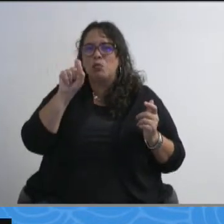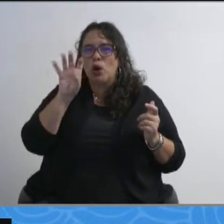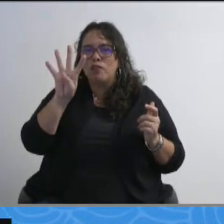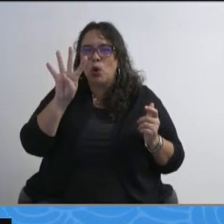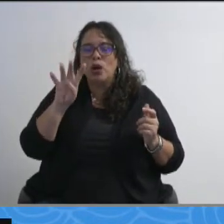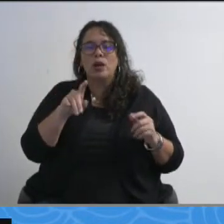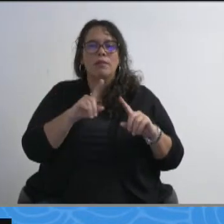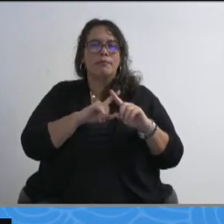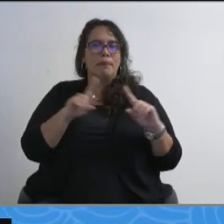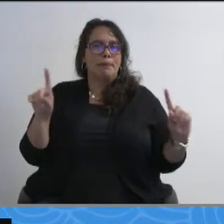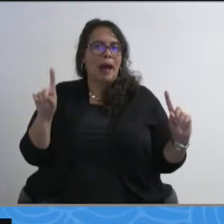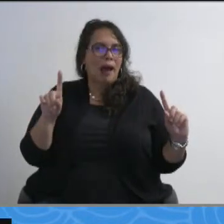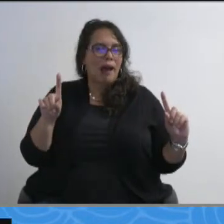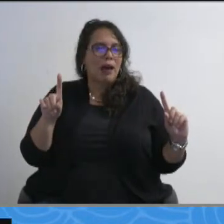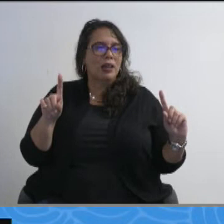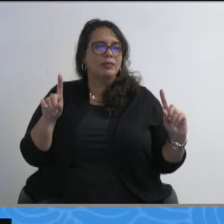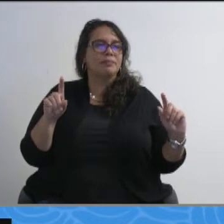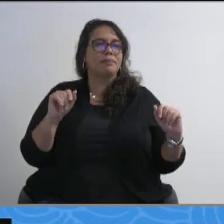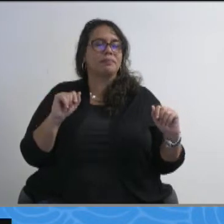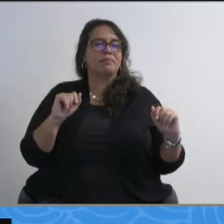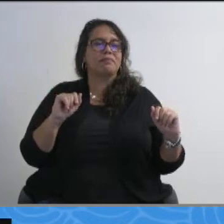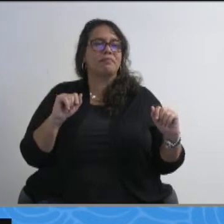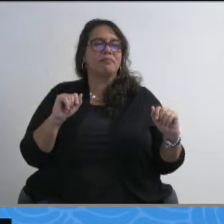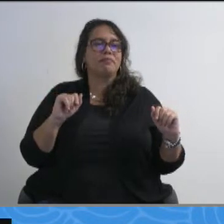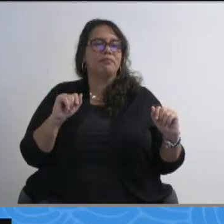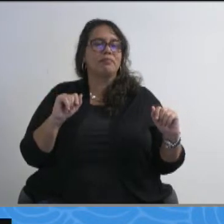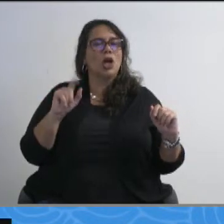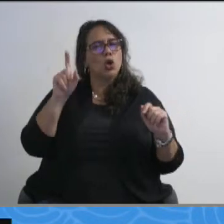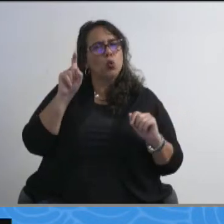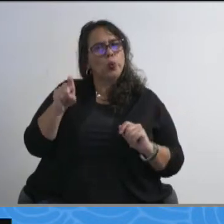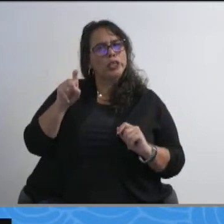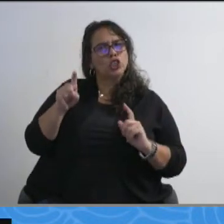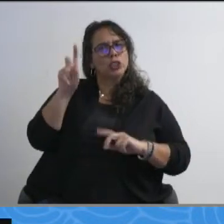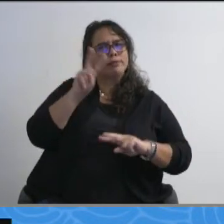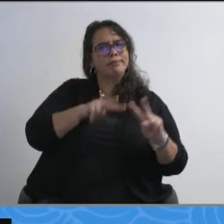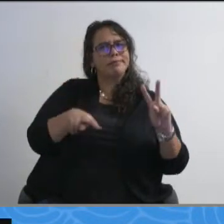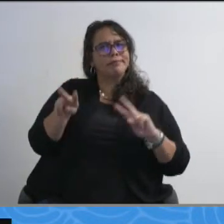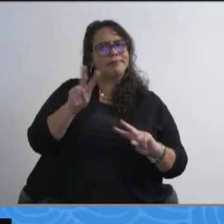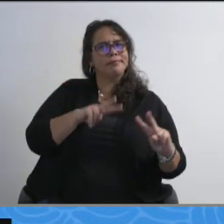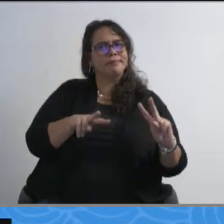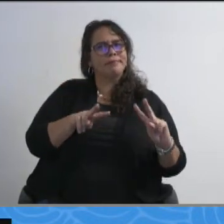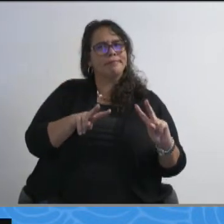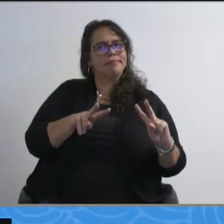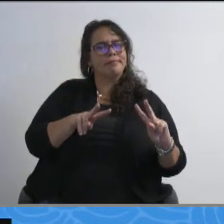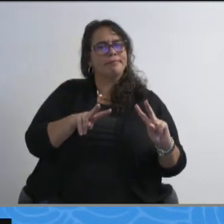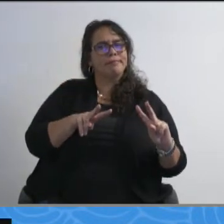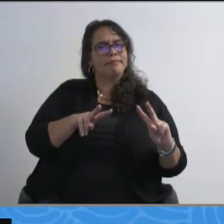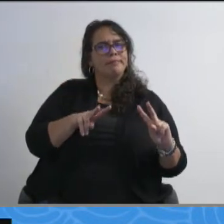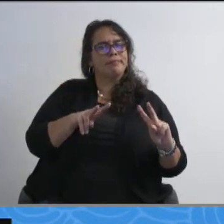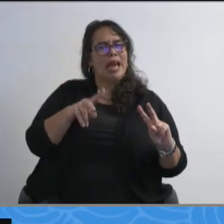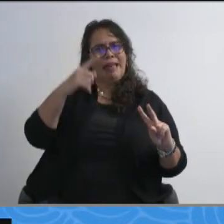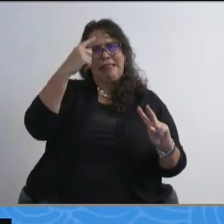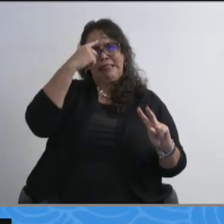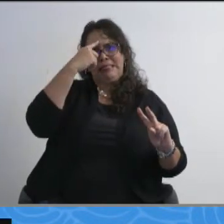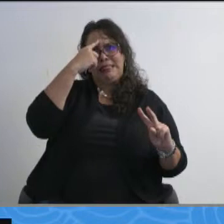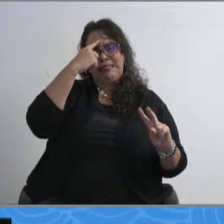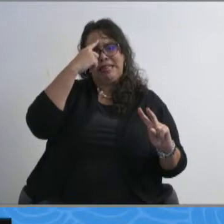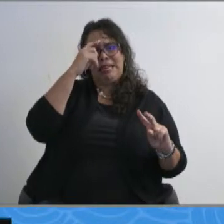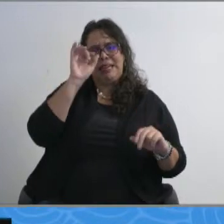But it's something that I think that we should look at. And I attribute this to our board authorizations.